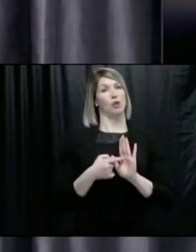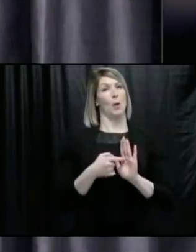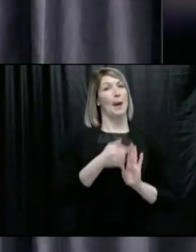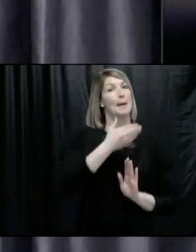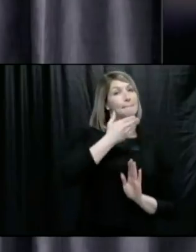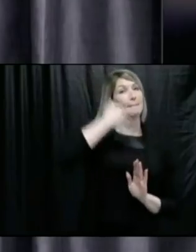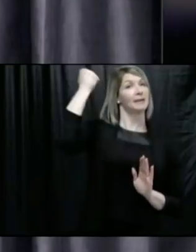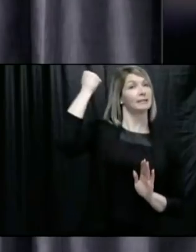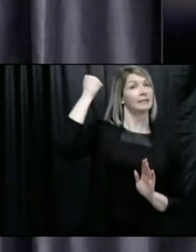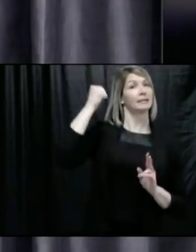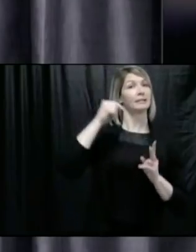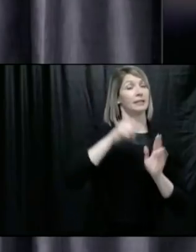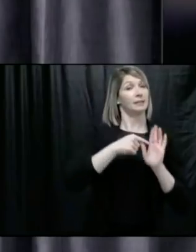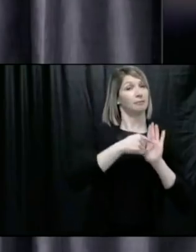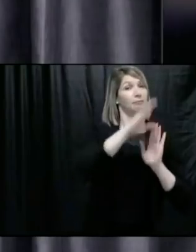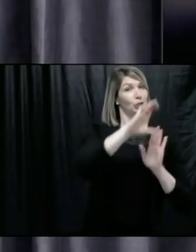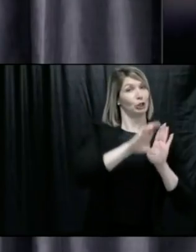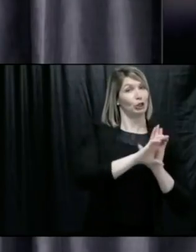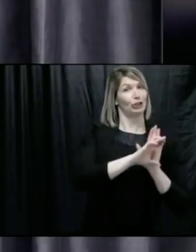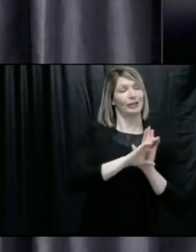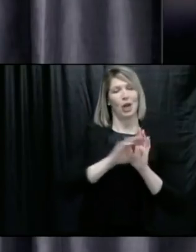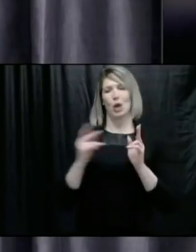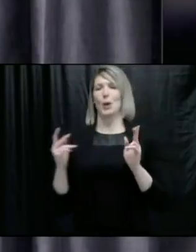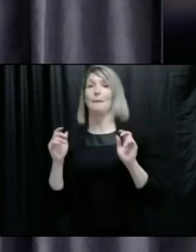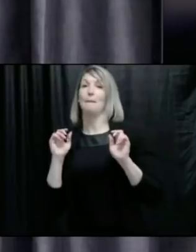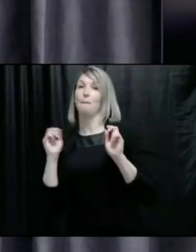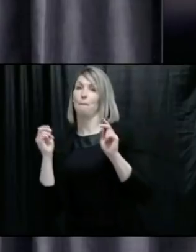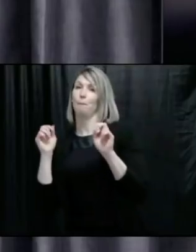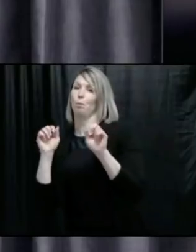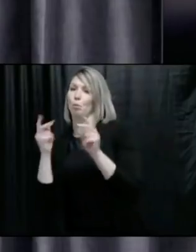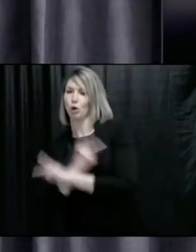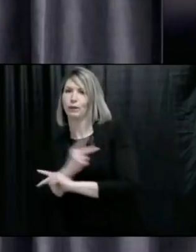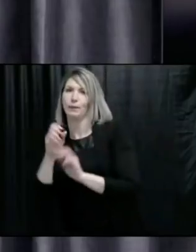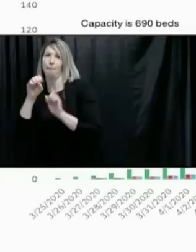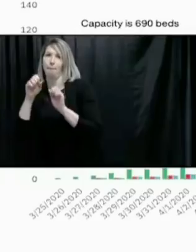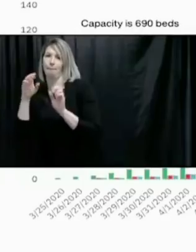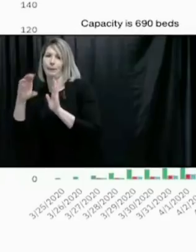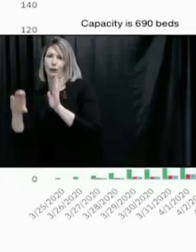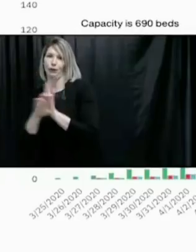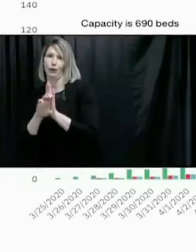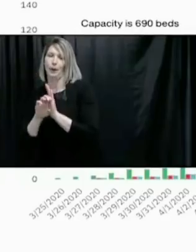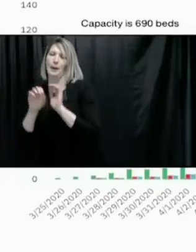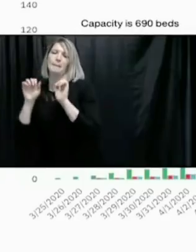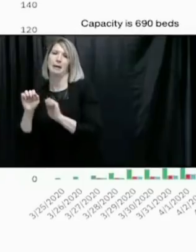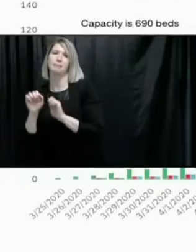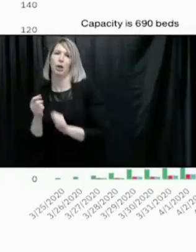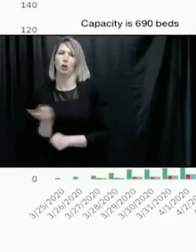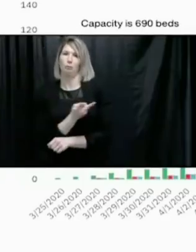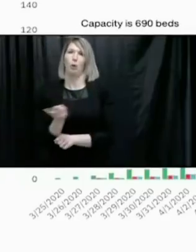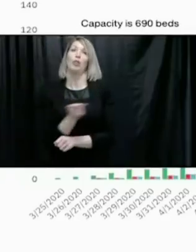PRESS ABOUT THE BEST IN THE WORST-CASE SCENARIO. I REALLY WOULD LIKE TO TALK ABOUT THE CURRENT CASE AND THE